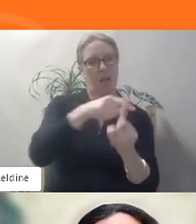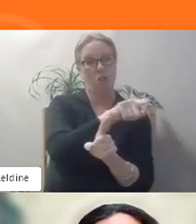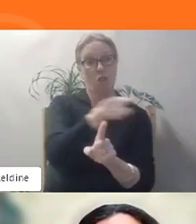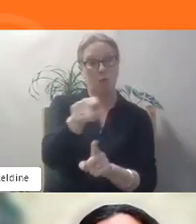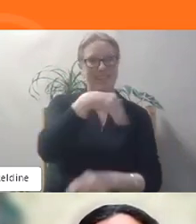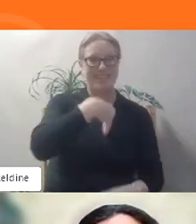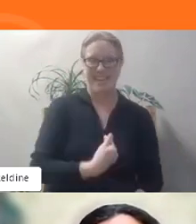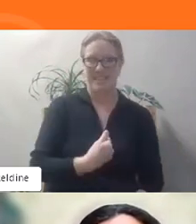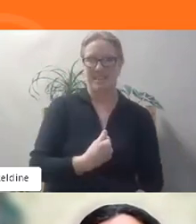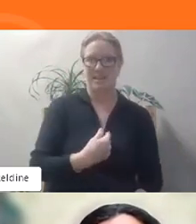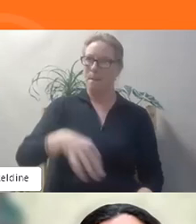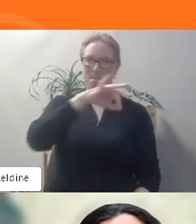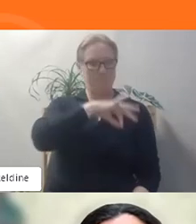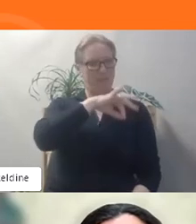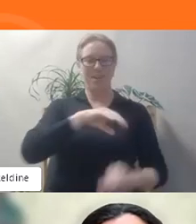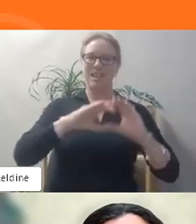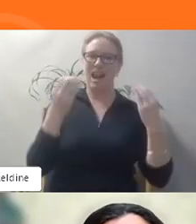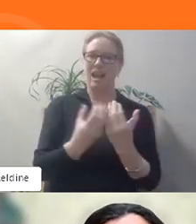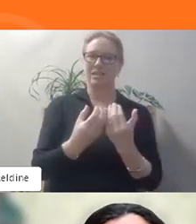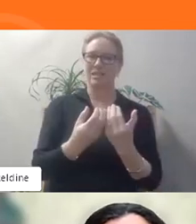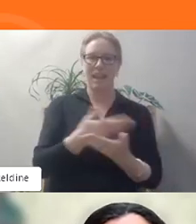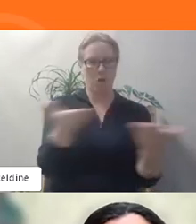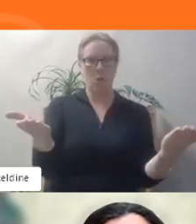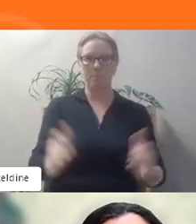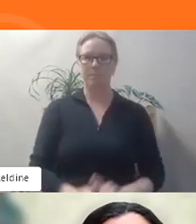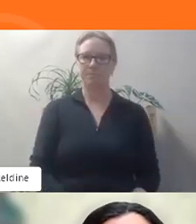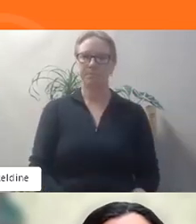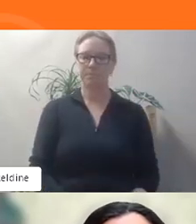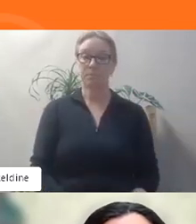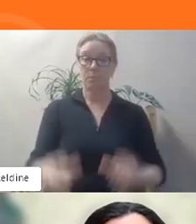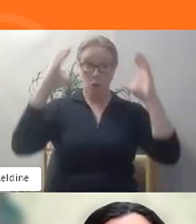but also benefit the class as a whole. The neuroscience helps to